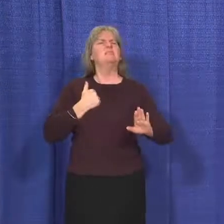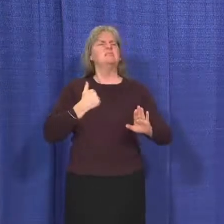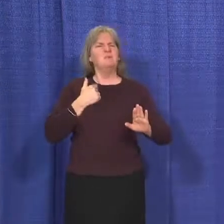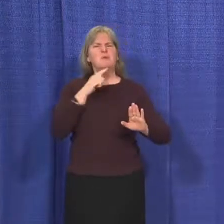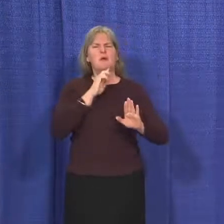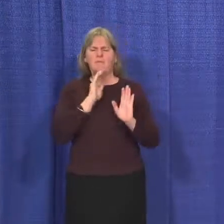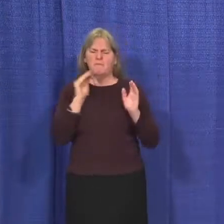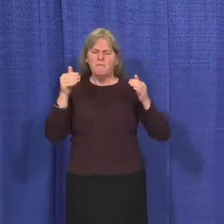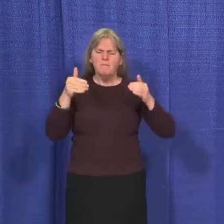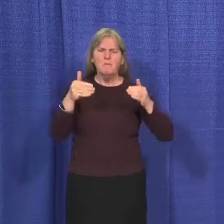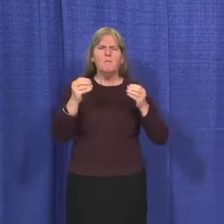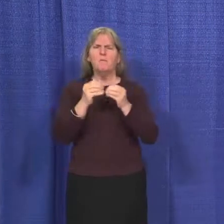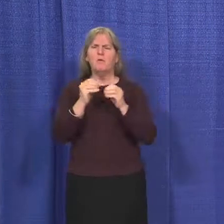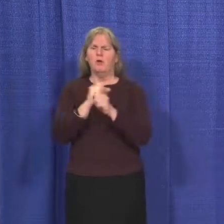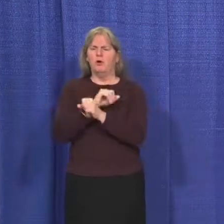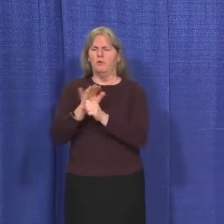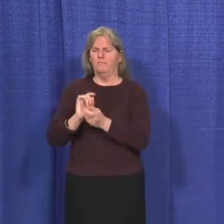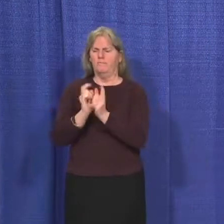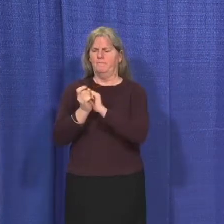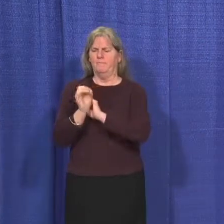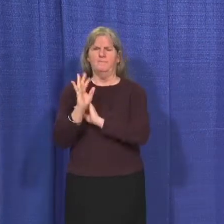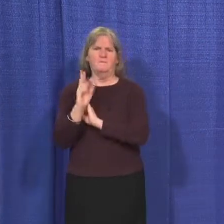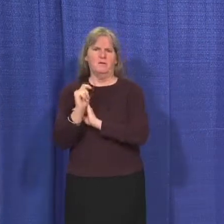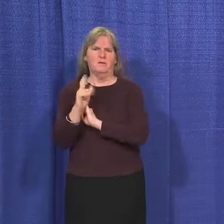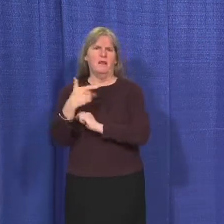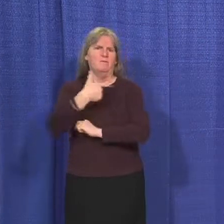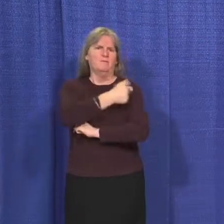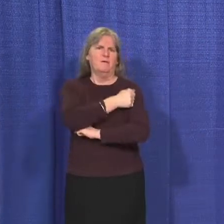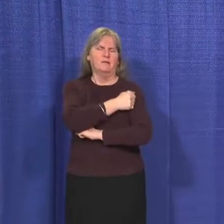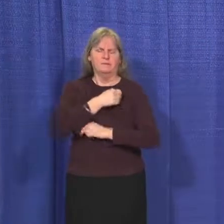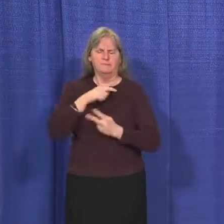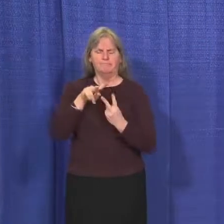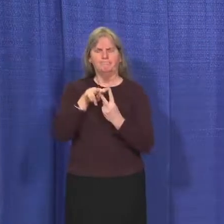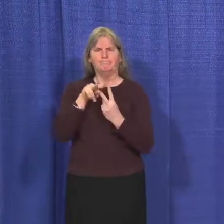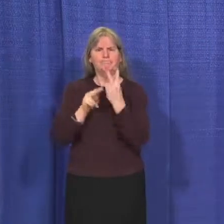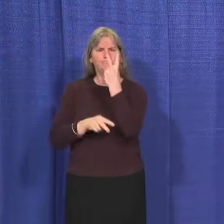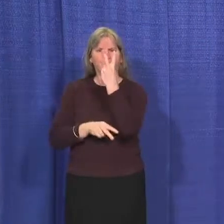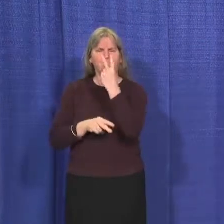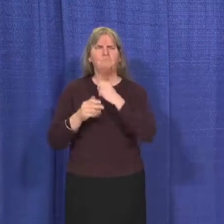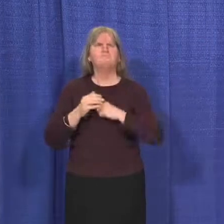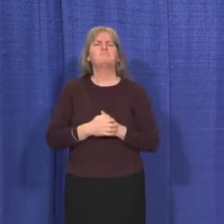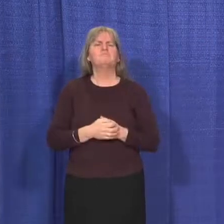Canada, I wanted to focus more attention on variant Mac and vaccine progress.